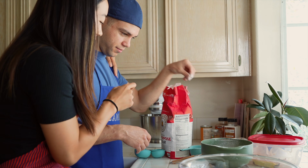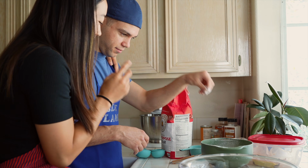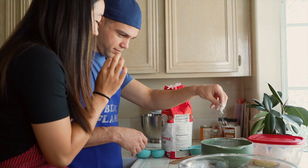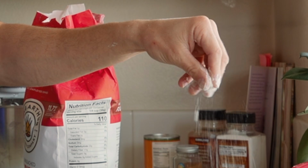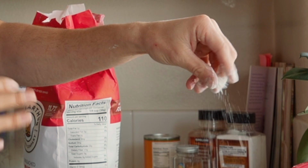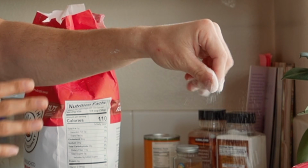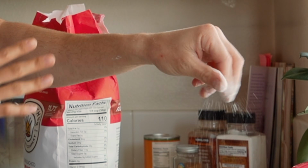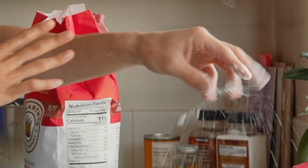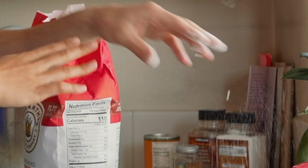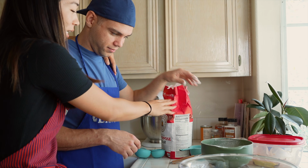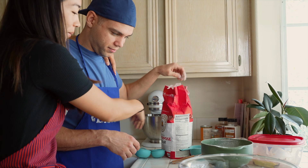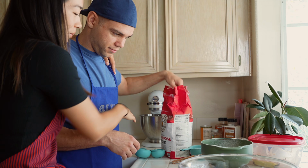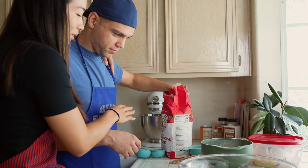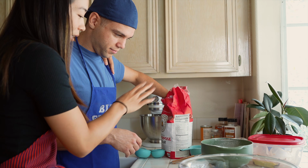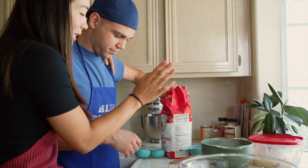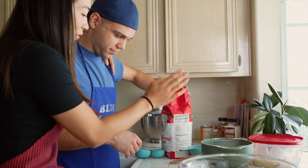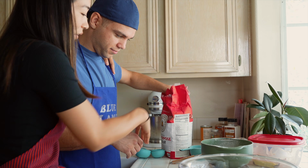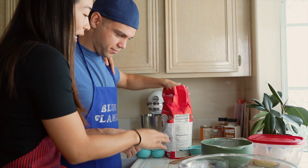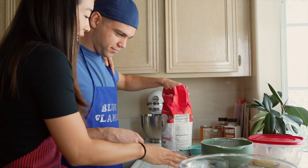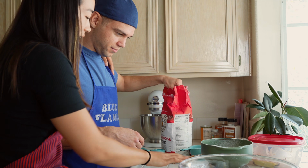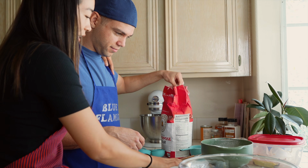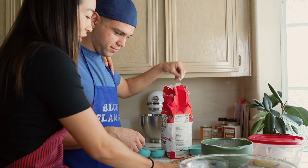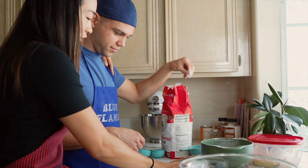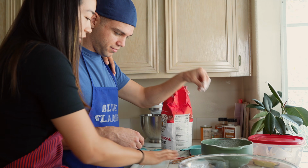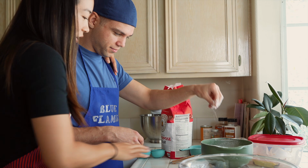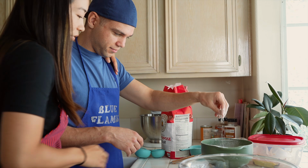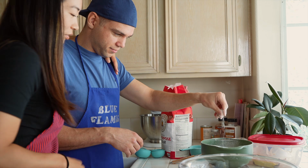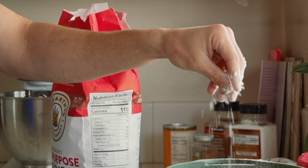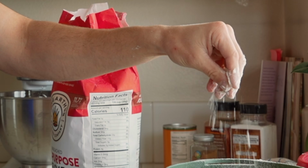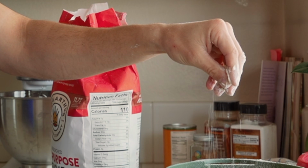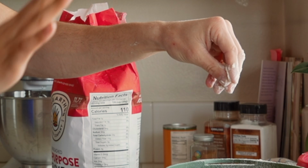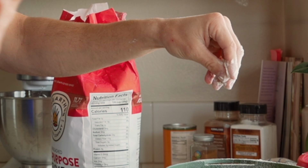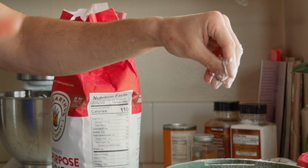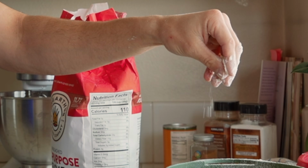it doesn't have to be perfect. Stop it's fine here turn it off